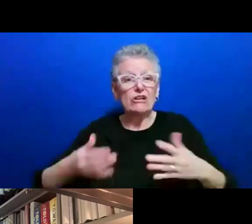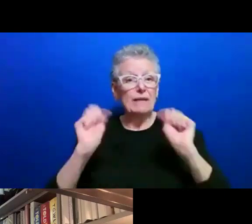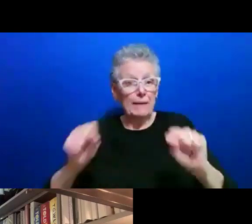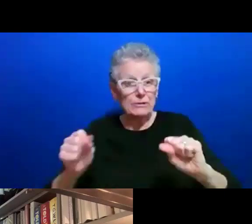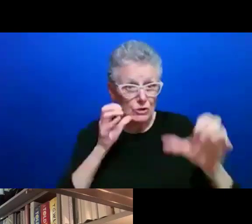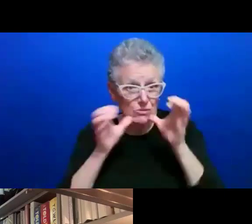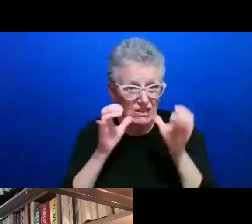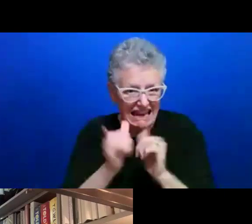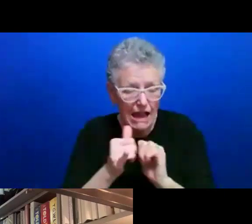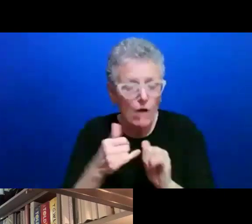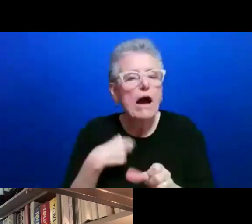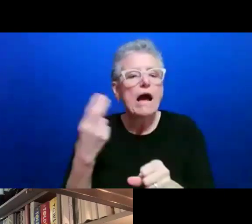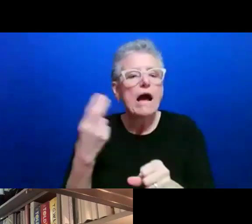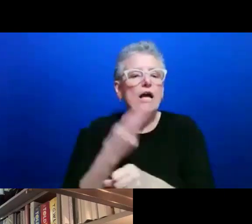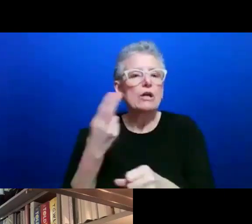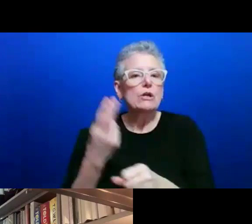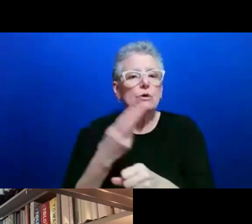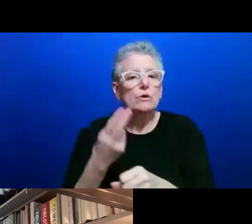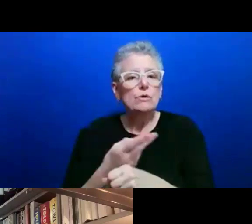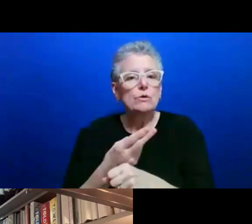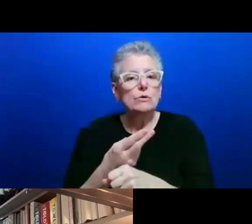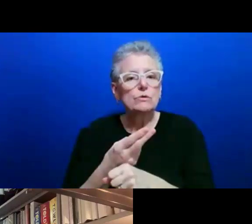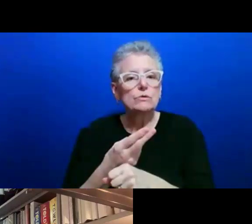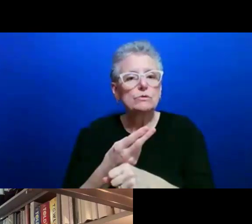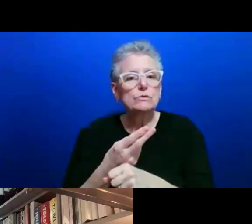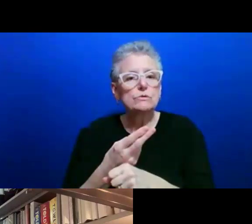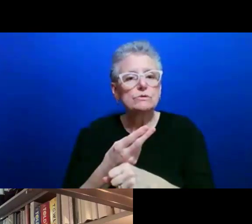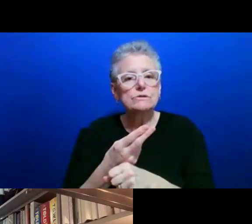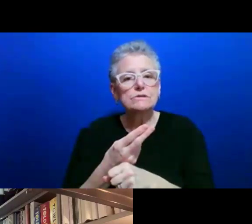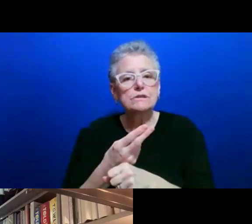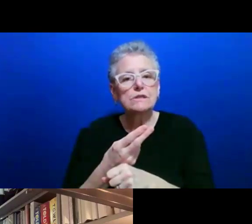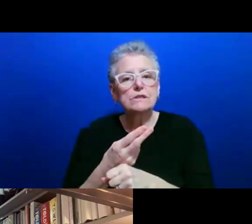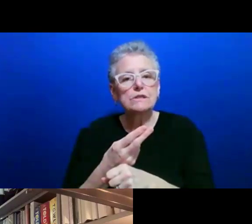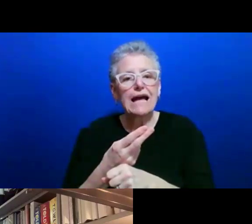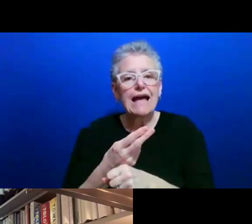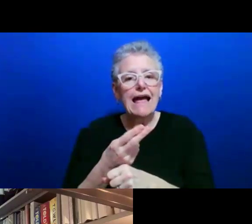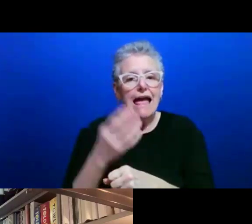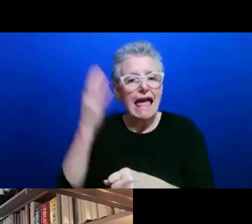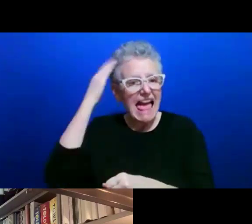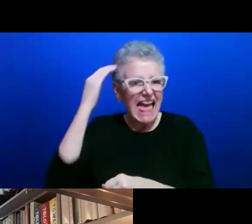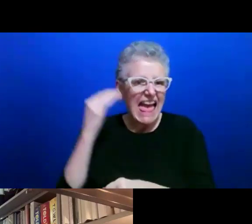I use a lot of BIGmack switches. I use head switches.